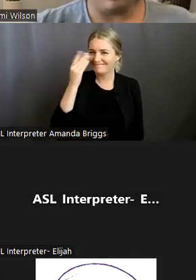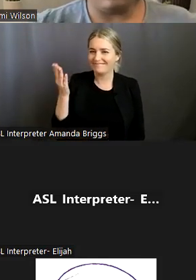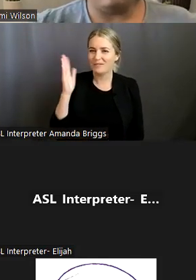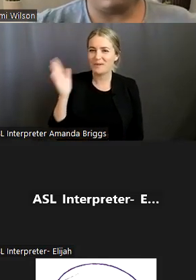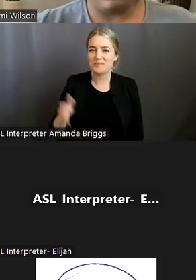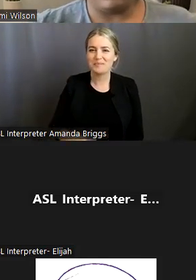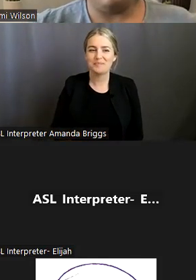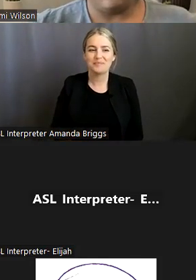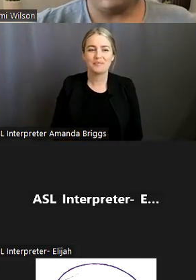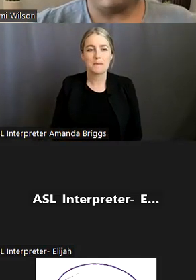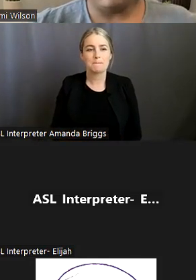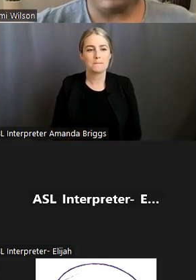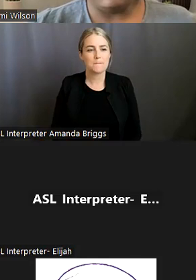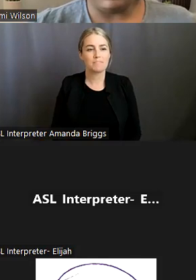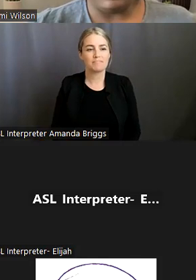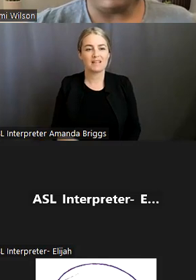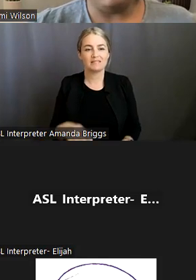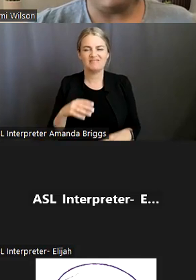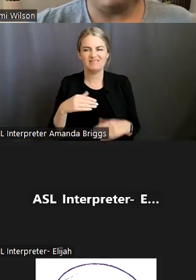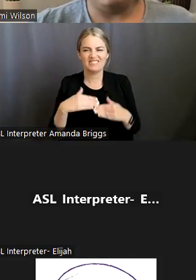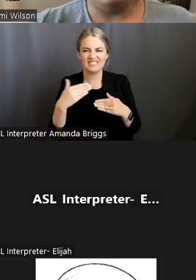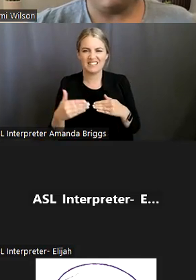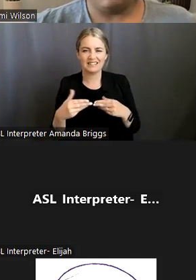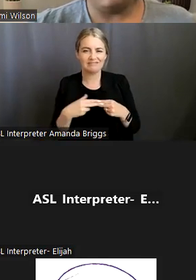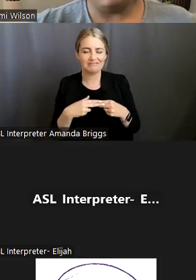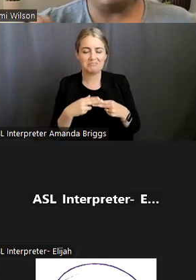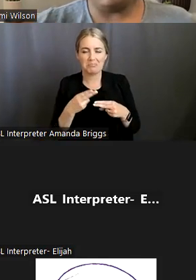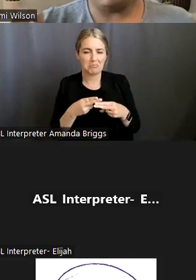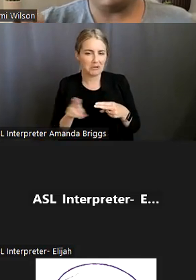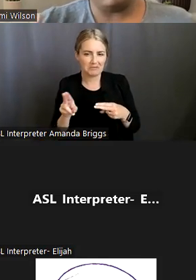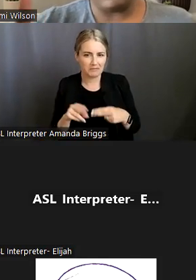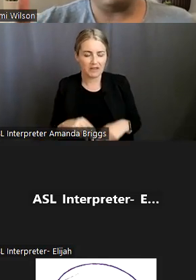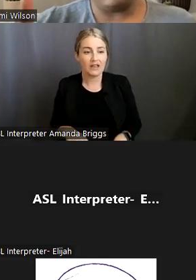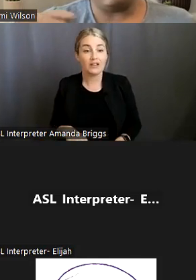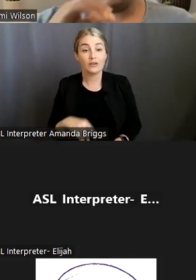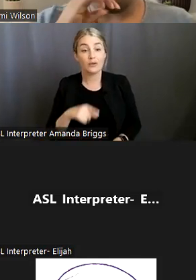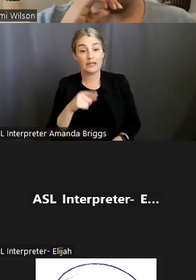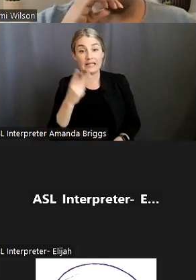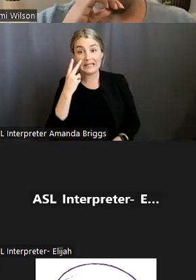about this next slide. These are just the test strips that